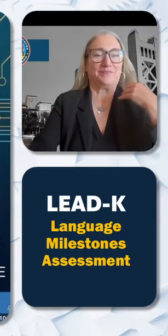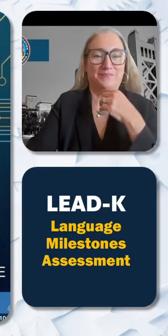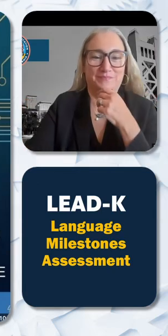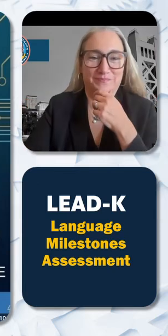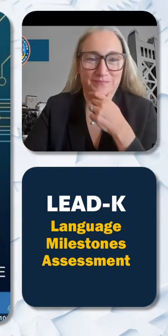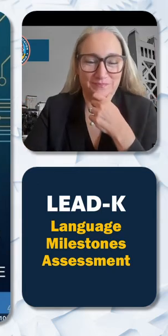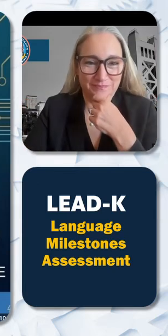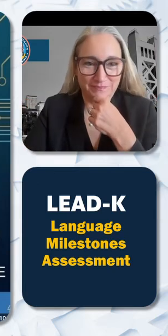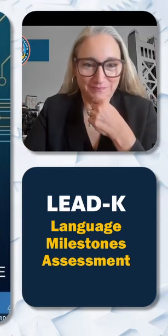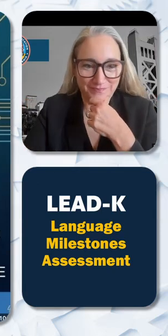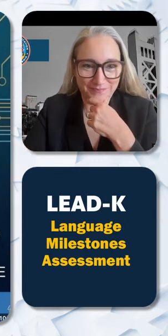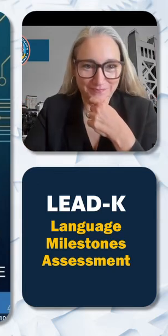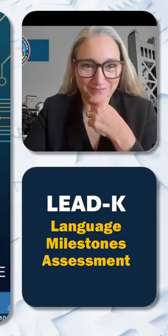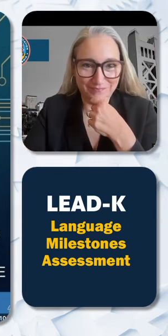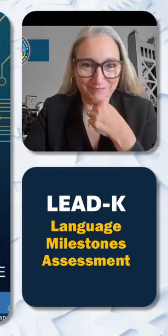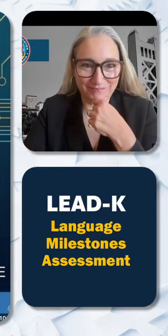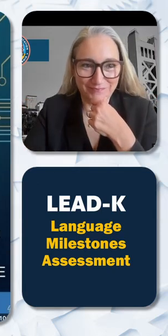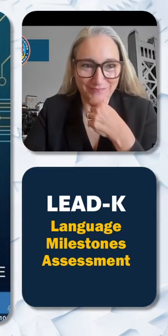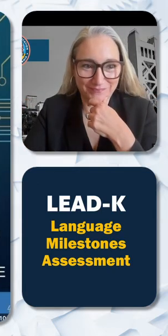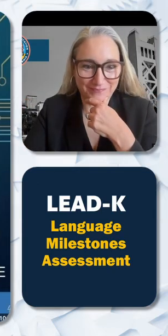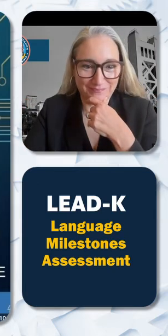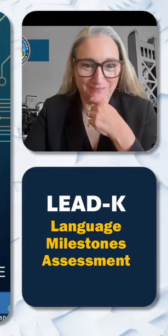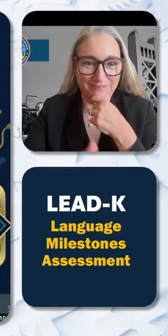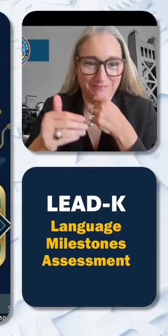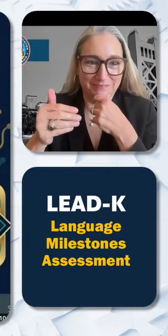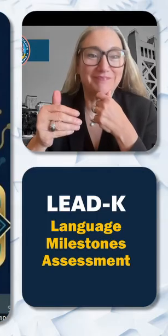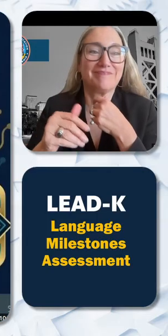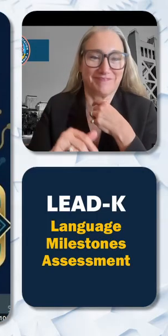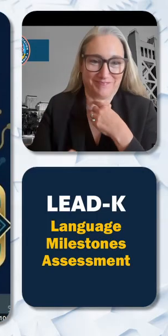Next slide, please.